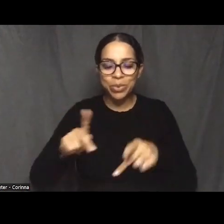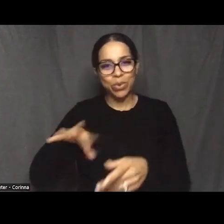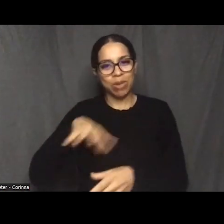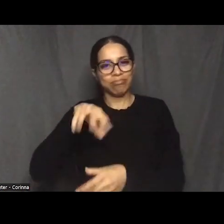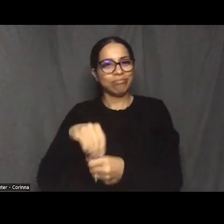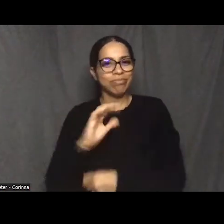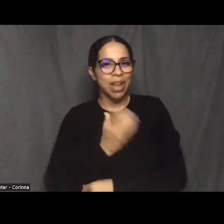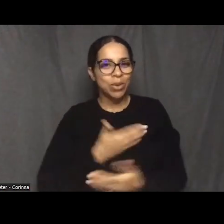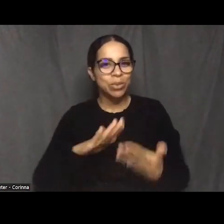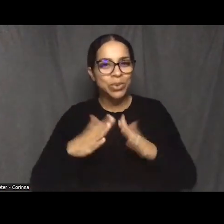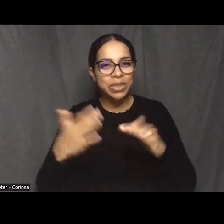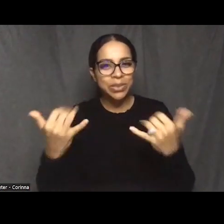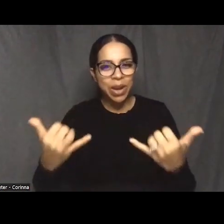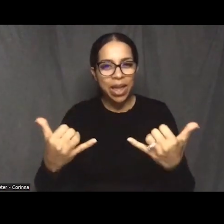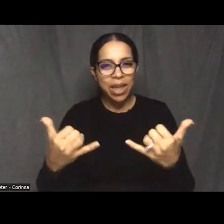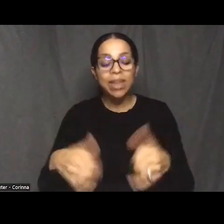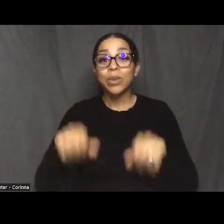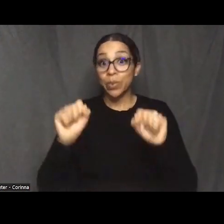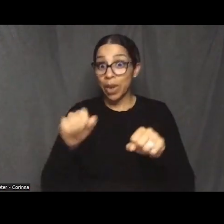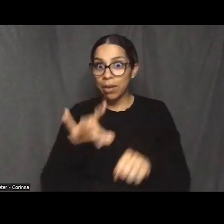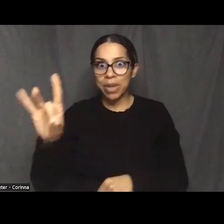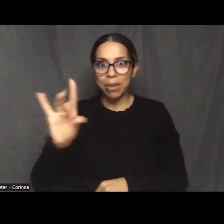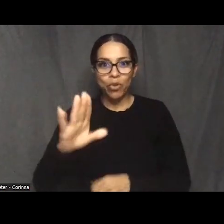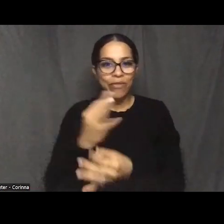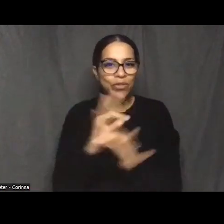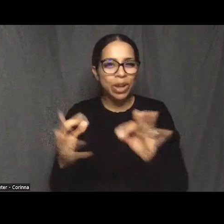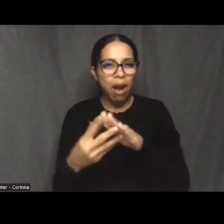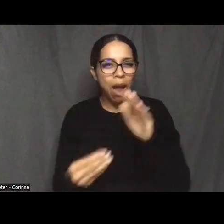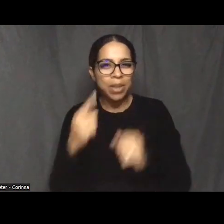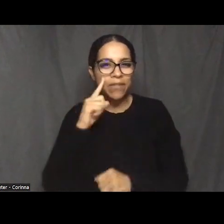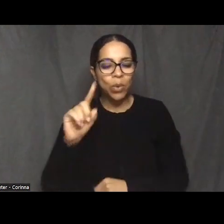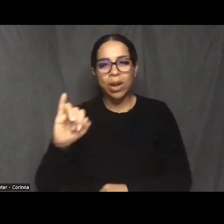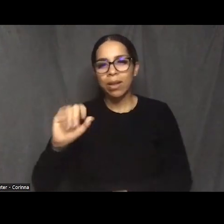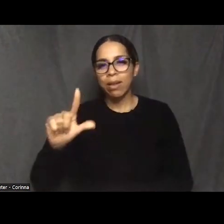You can pick up your free copy of the Illustrated Guide to East Baltimore's